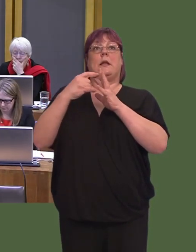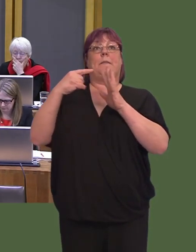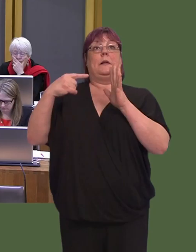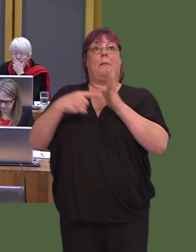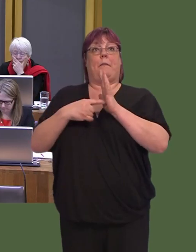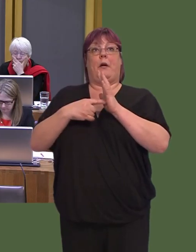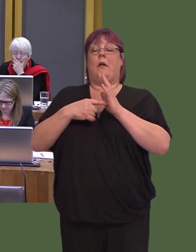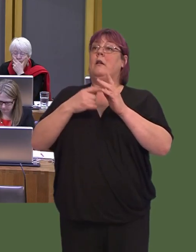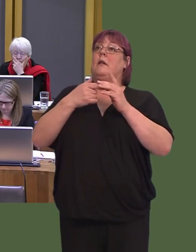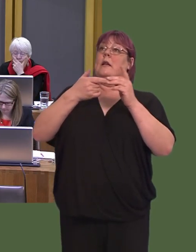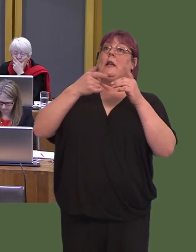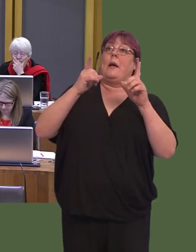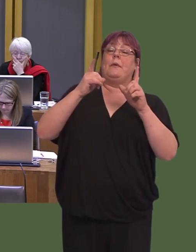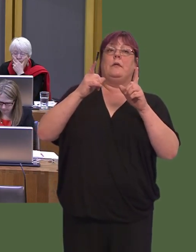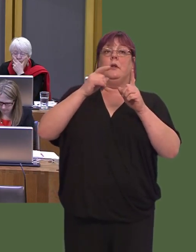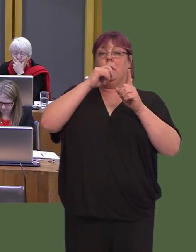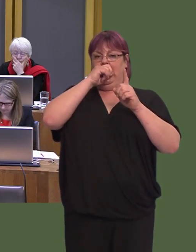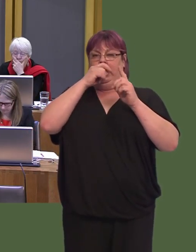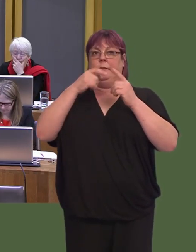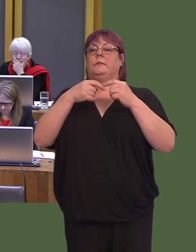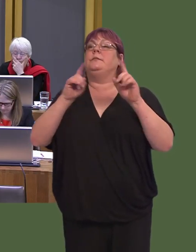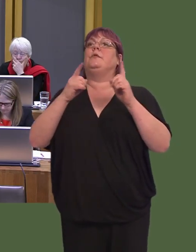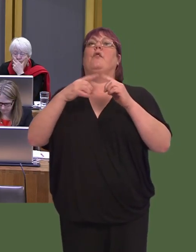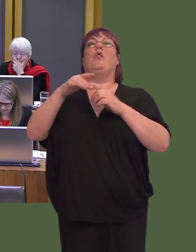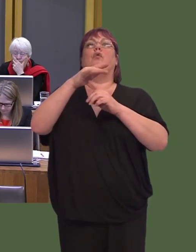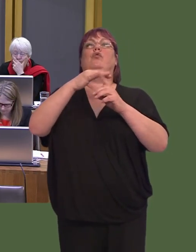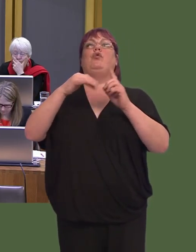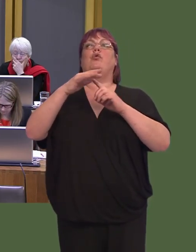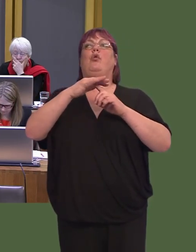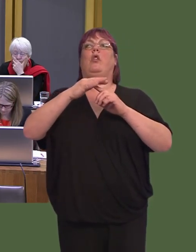Planning and Rural Affairs announced that she'd commissioned a study that would be looking